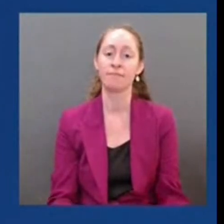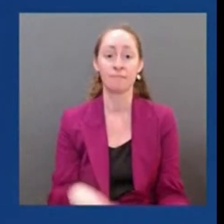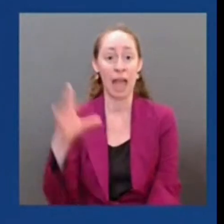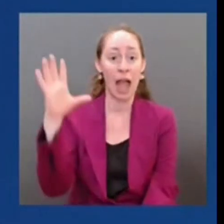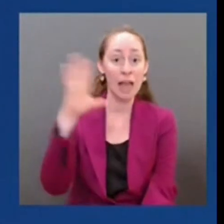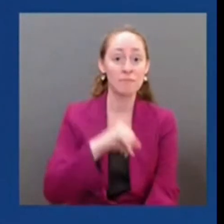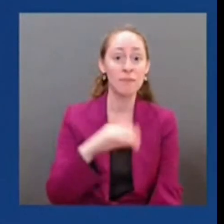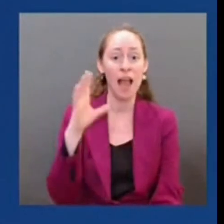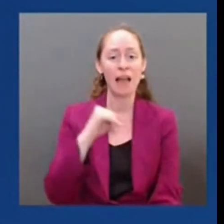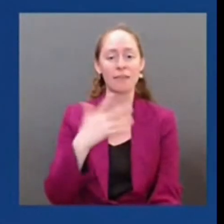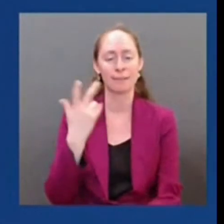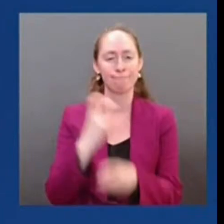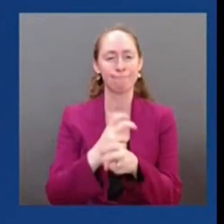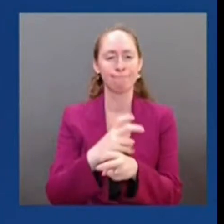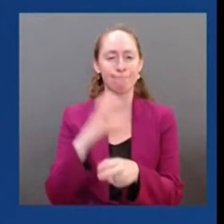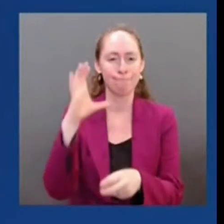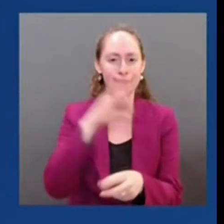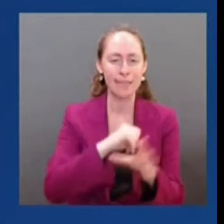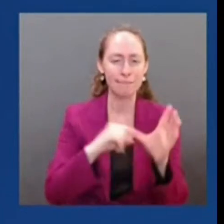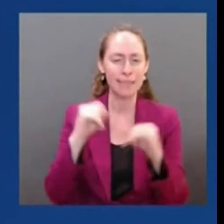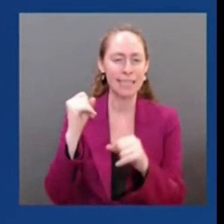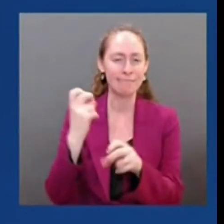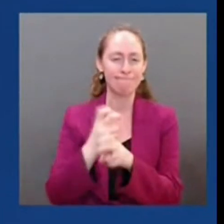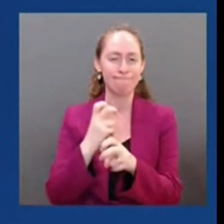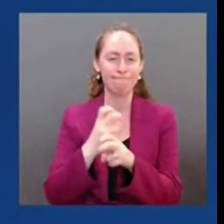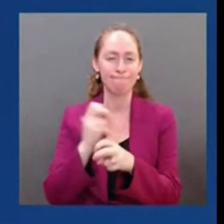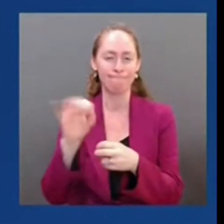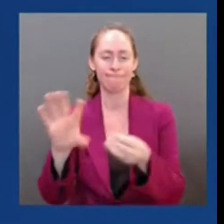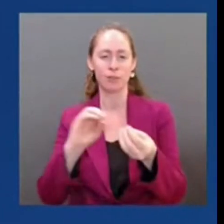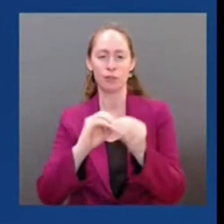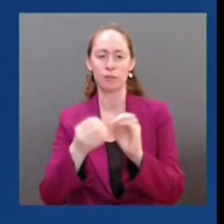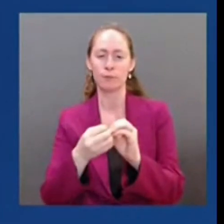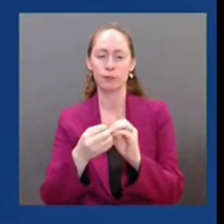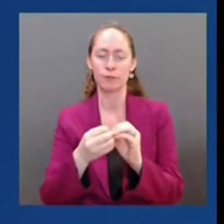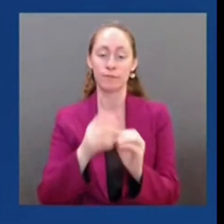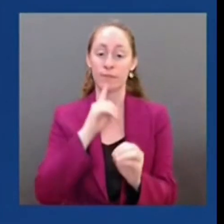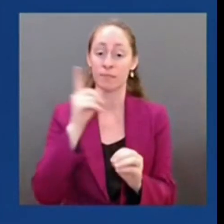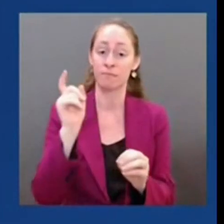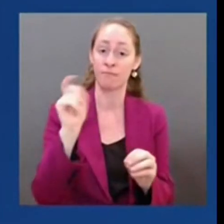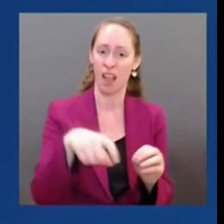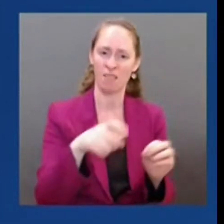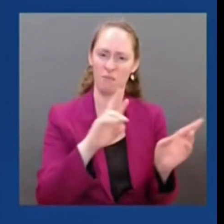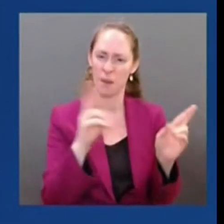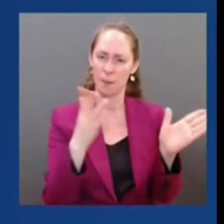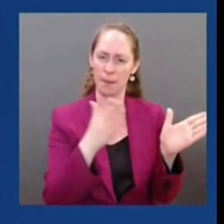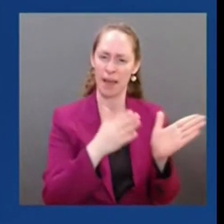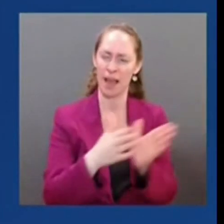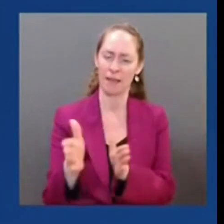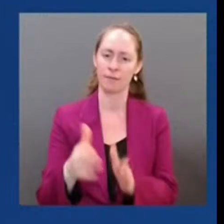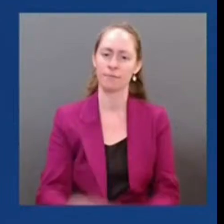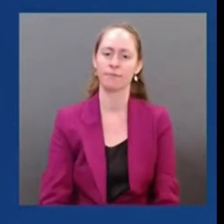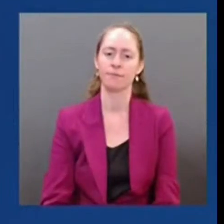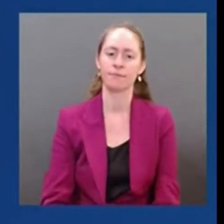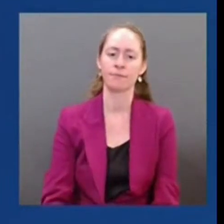STILTS ABOUT WHAT'S GOING TO HAPPEN IN THE FALL AND WINTER. WHAT WE HAVE BEEN DOING BECAUSE WE HAVE TO DO SCENARIO